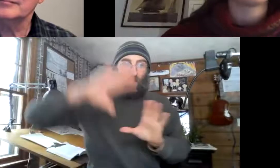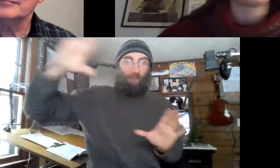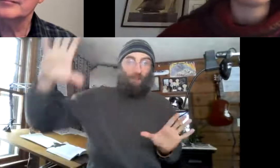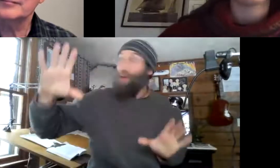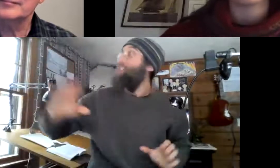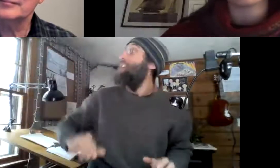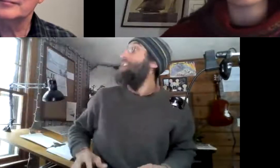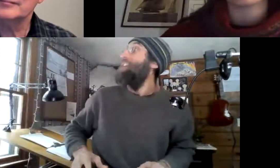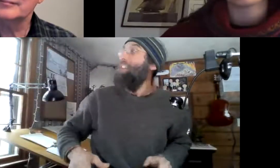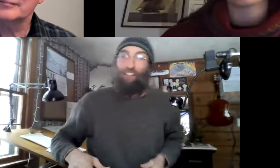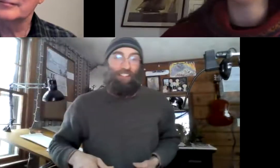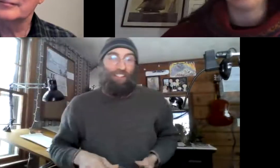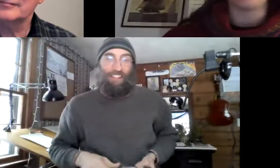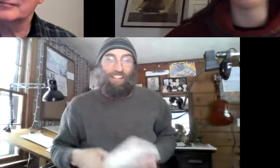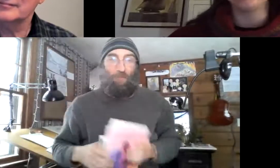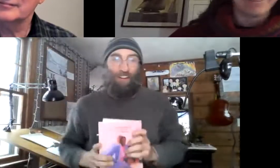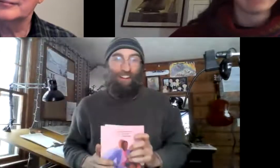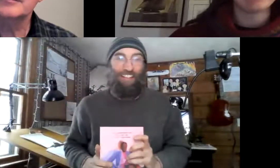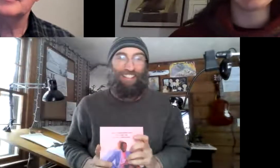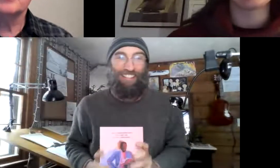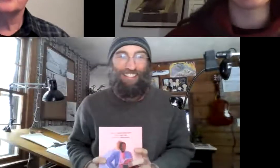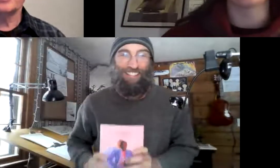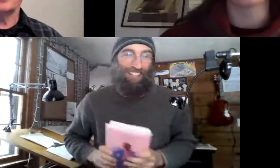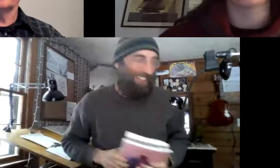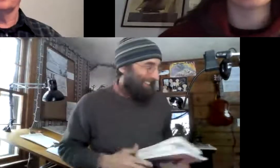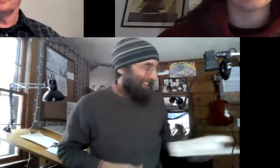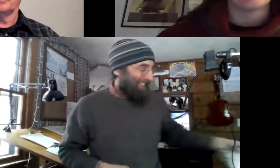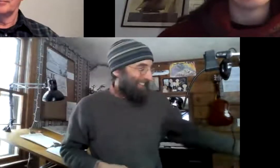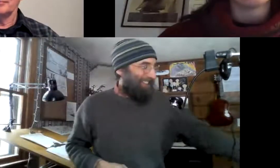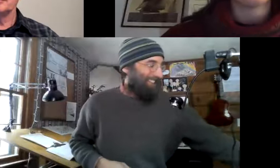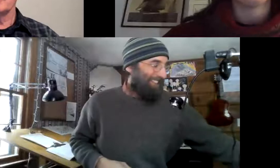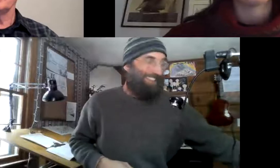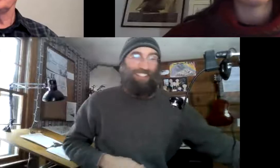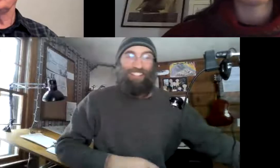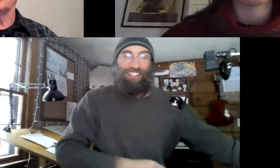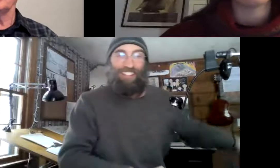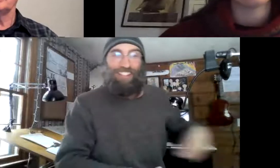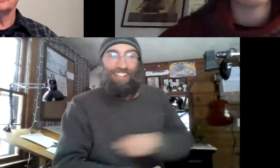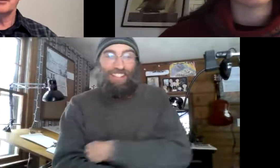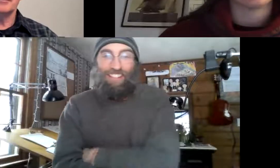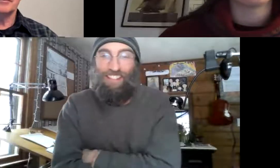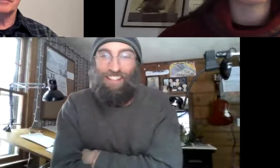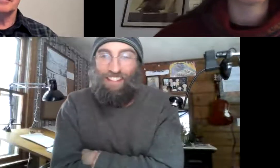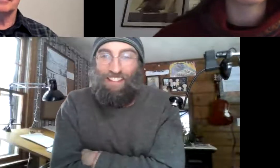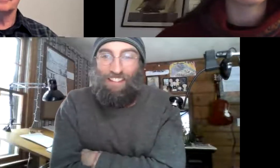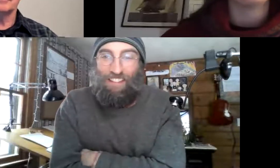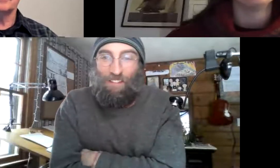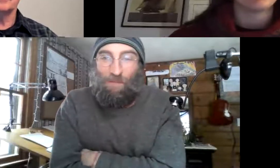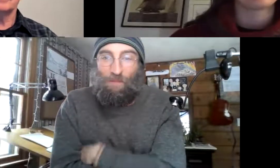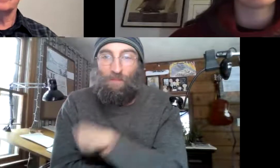that we'll have to imagine, I think! Okay, no worries! Marek is the recipient of the 2021 New Hampshire